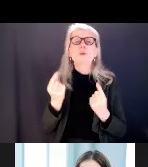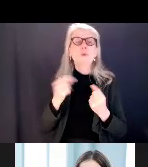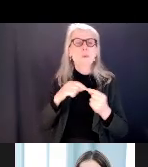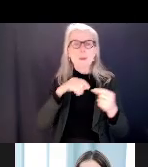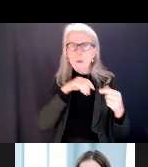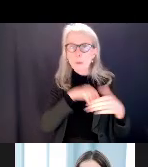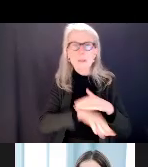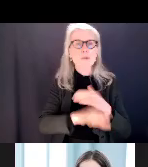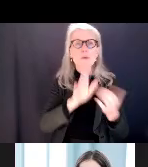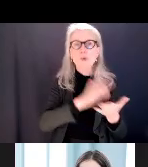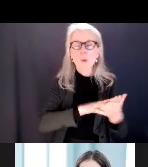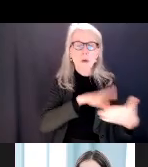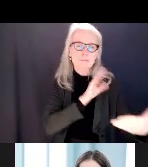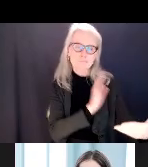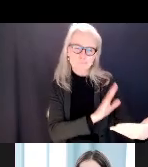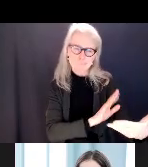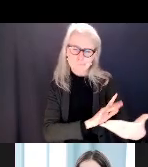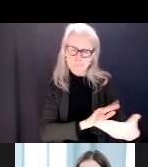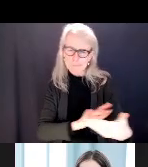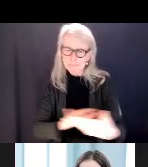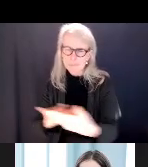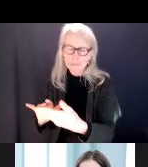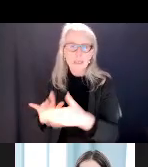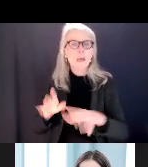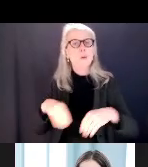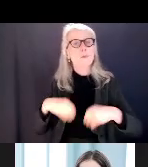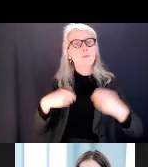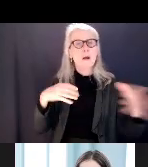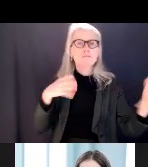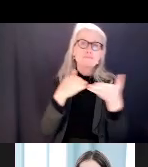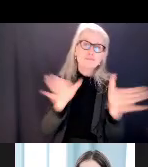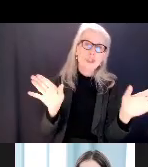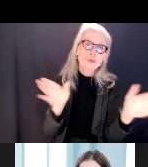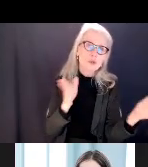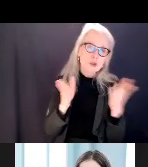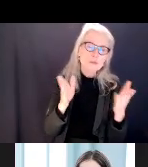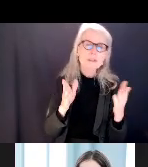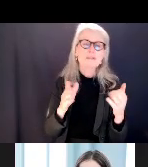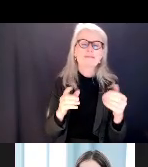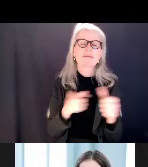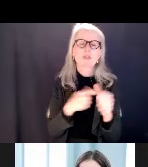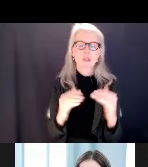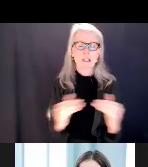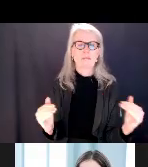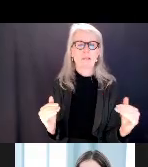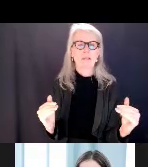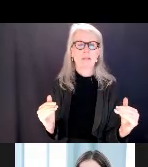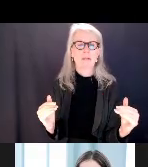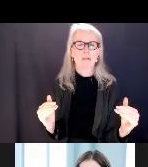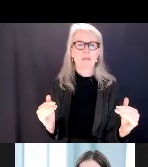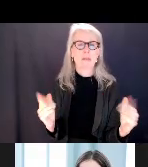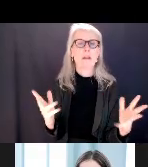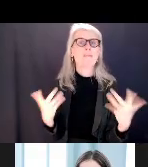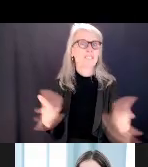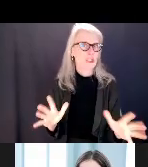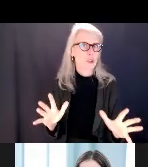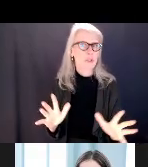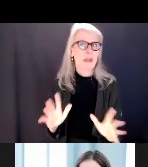class and provide general services. This is tier one. Um and and leave it to the teacher uh or an